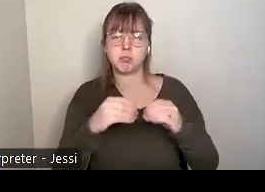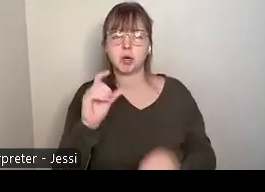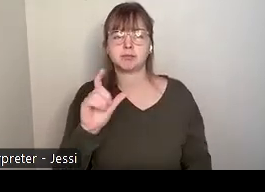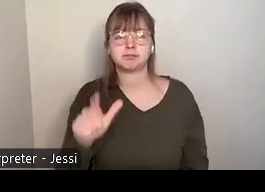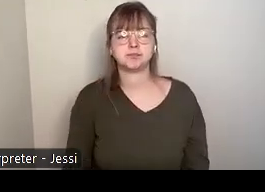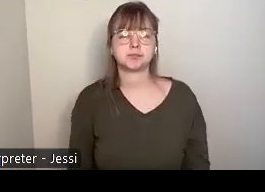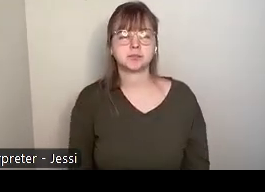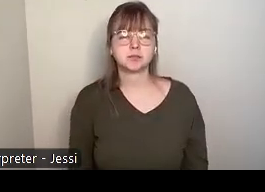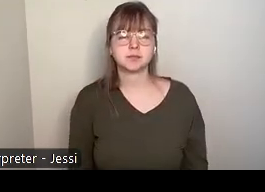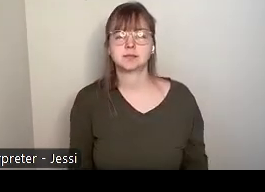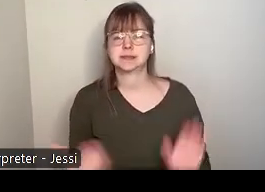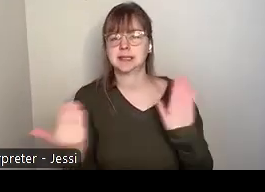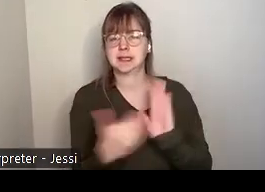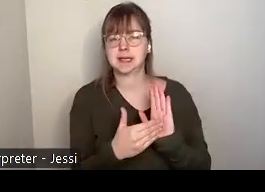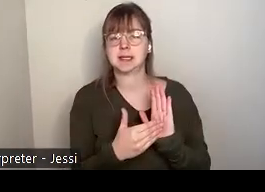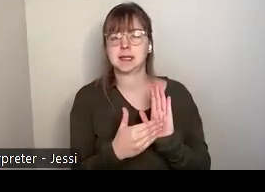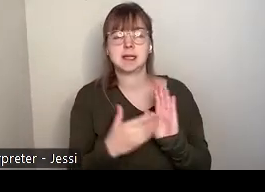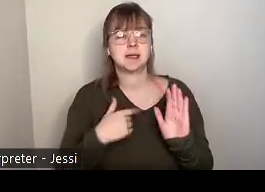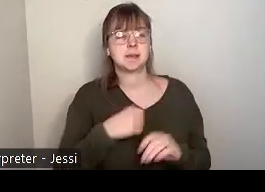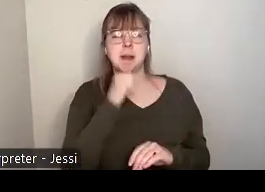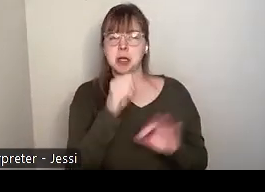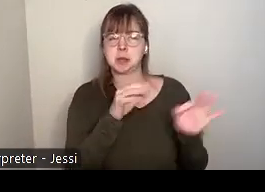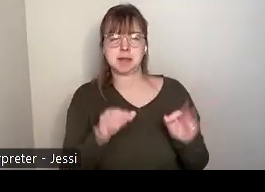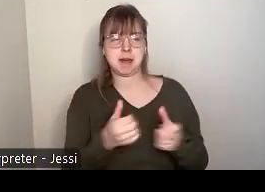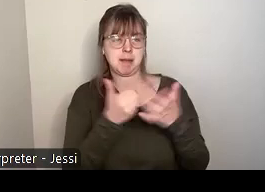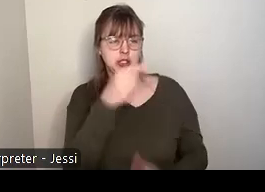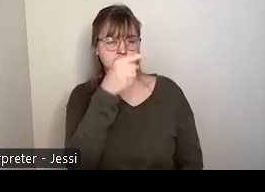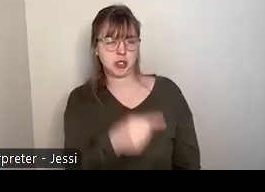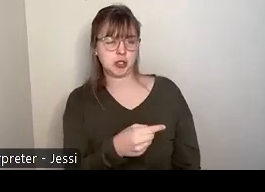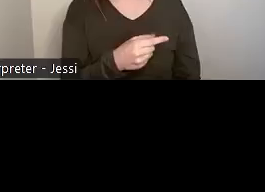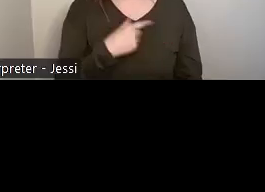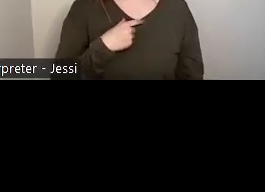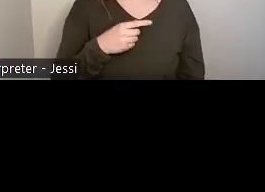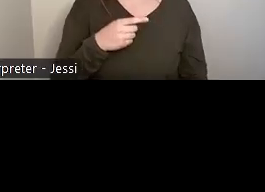again not going to give a lot of detail here um infant mental health infant and early childhood